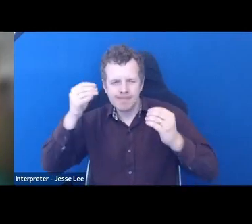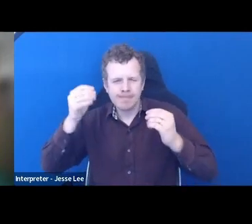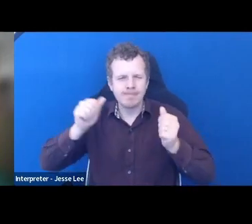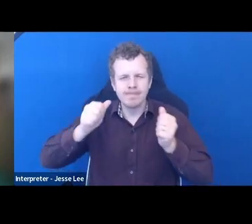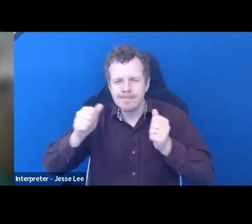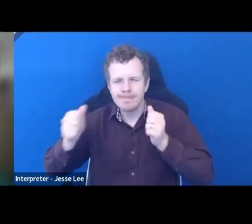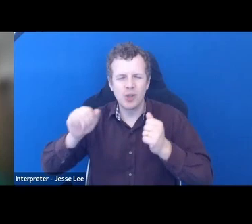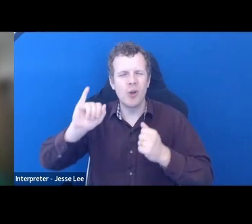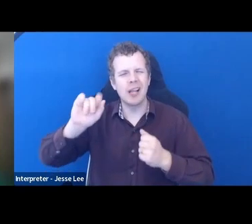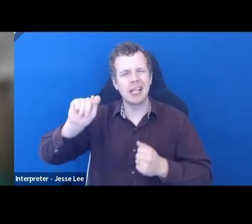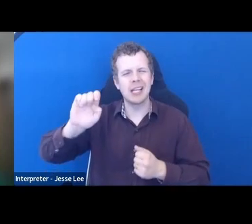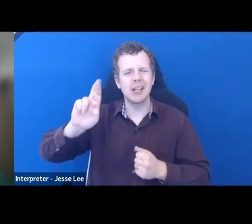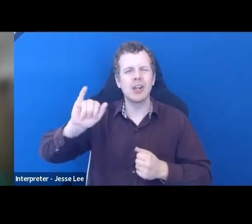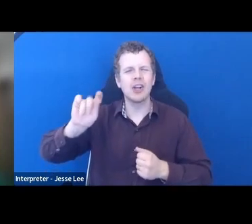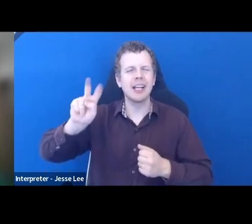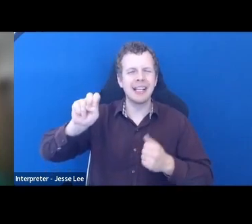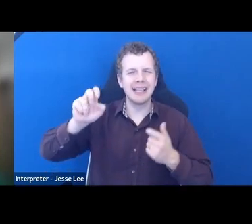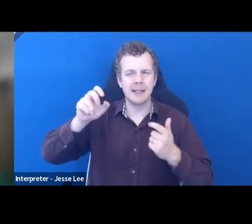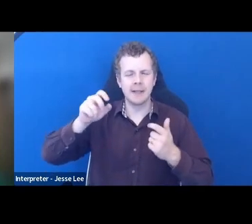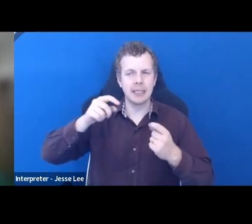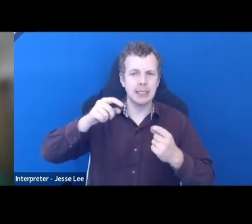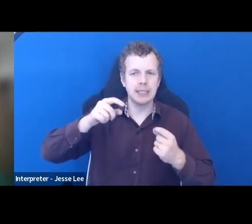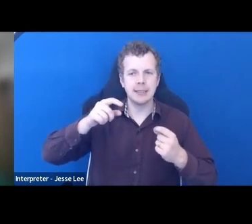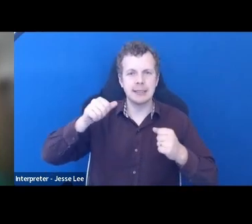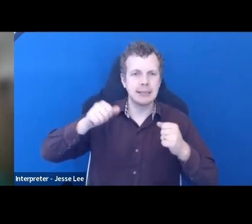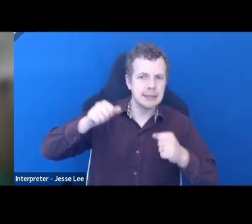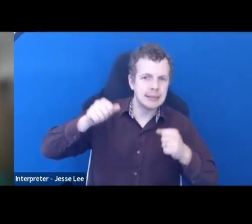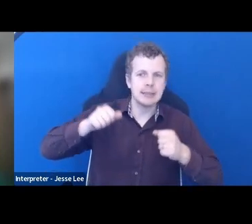It's going to be a continuous process.